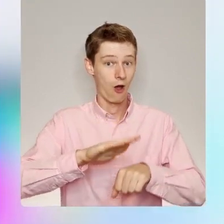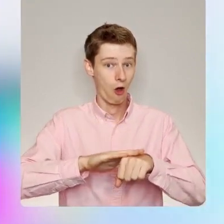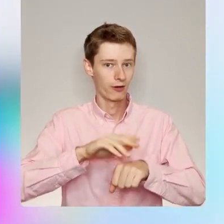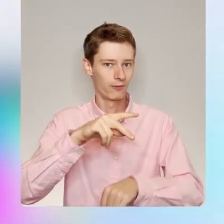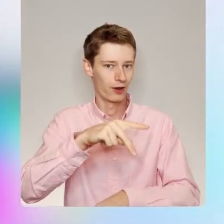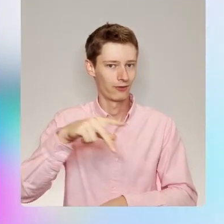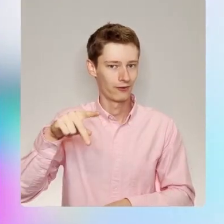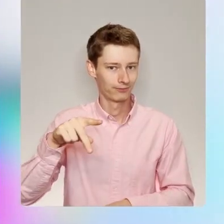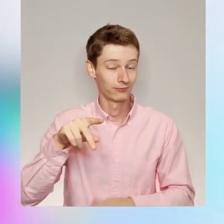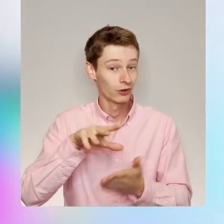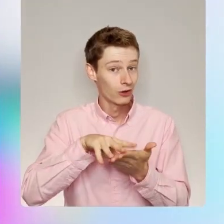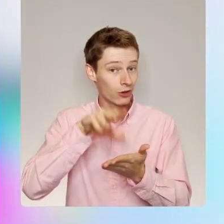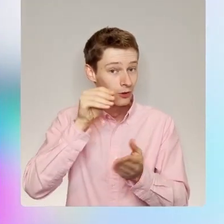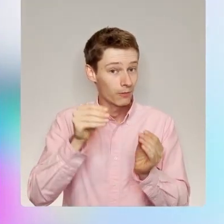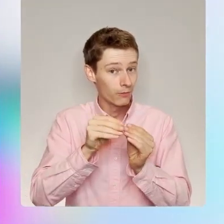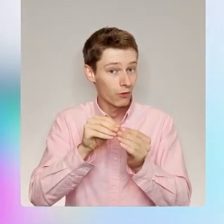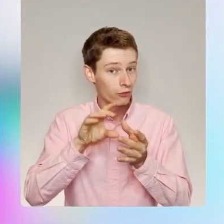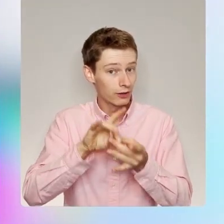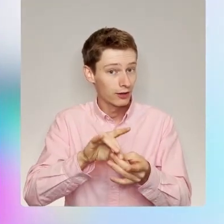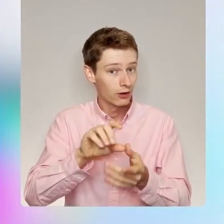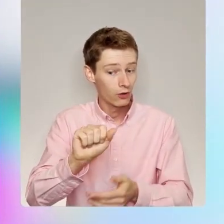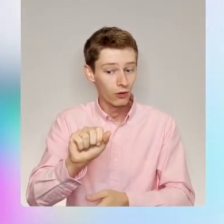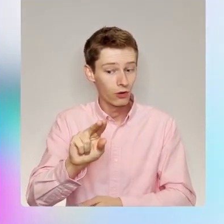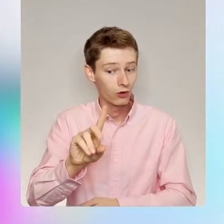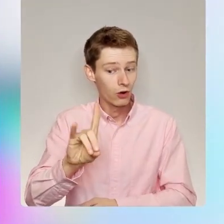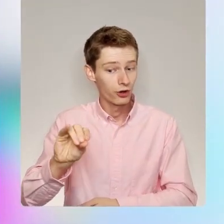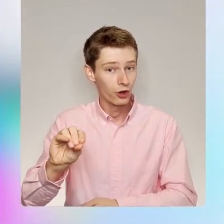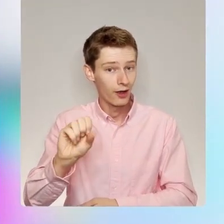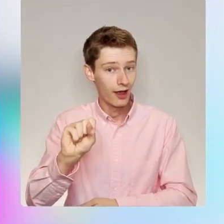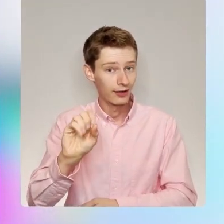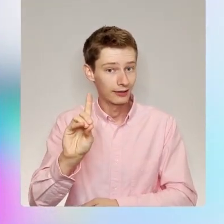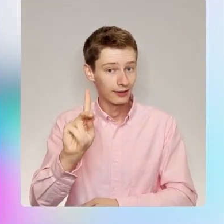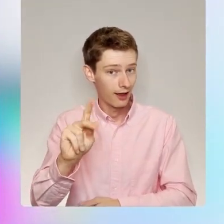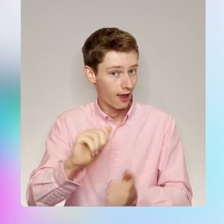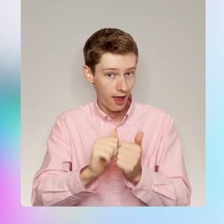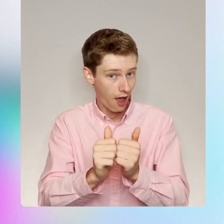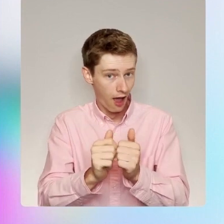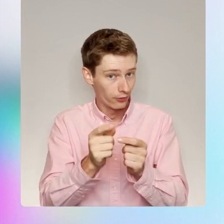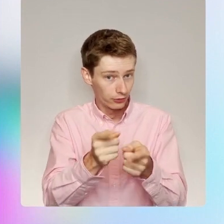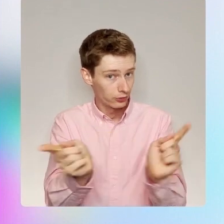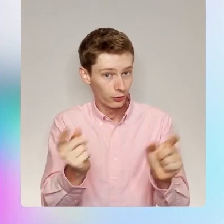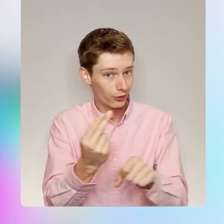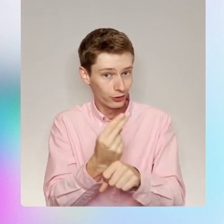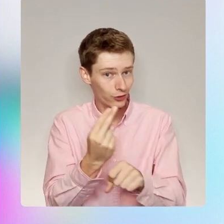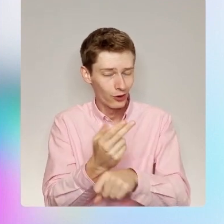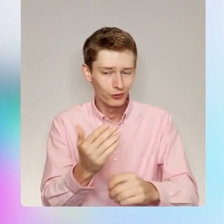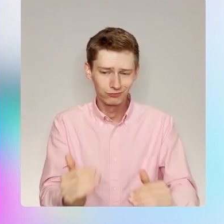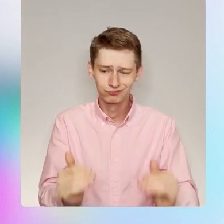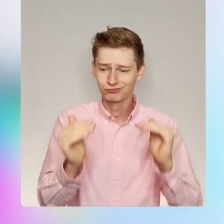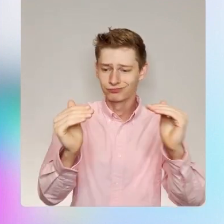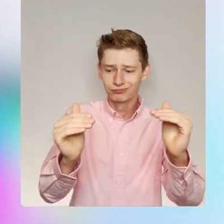To learn more about the audio SDK and how you can use it to enhance your experiences,